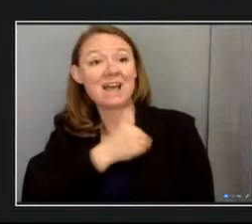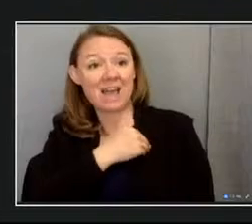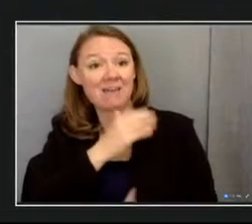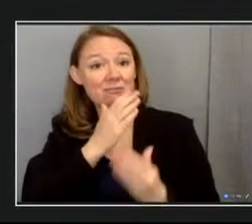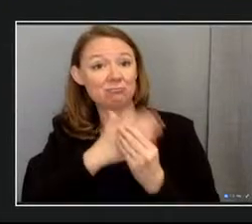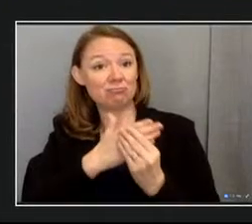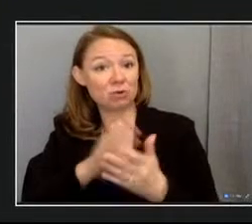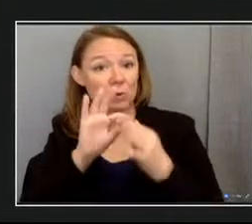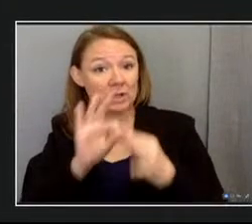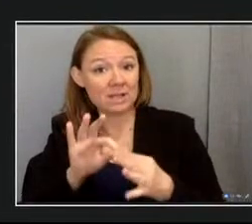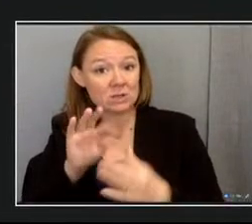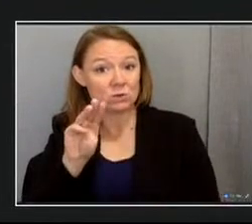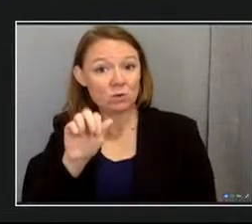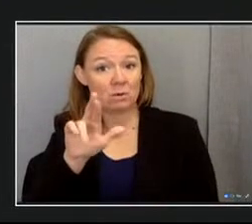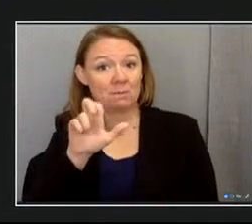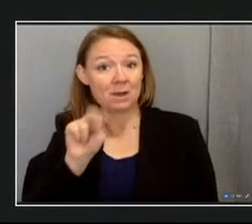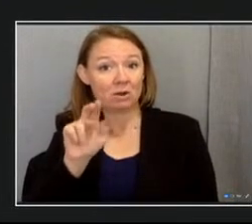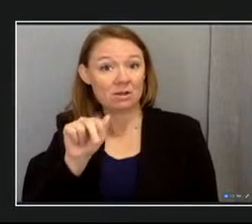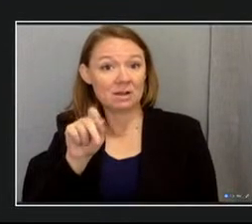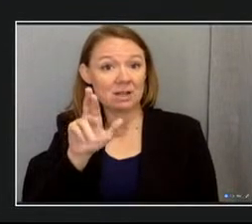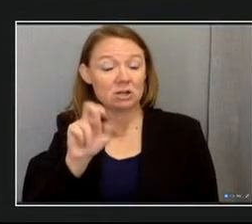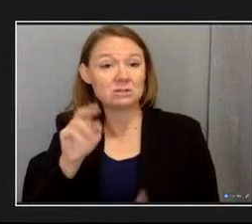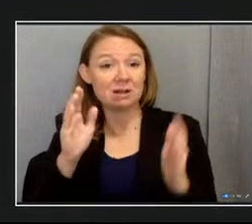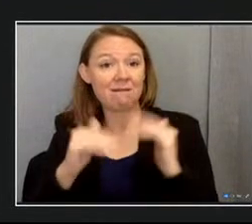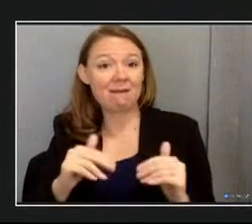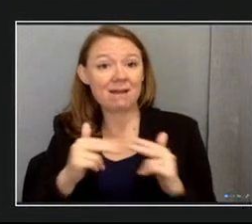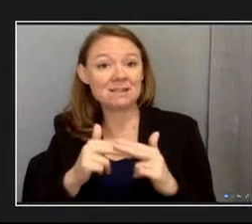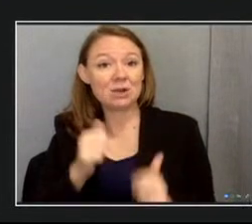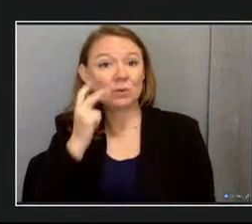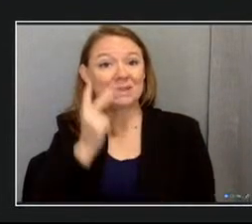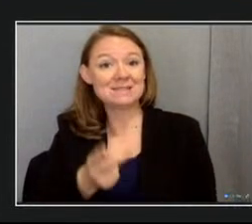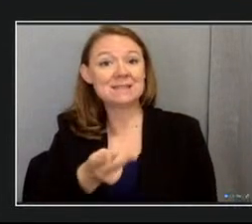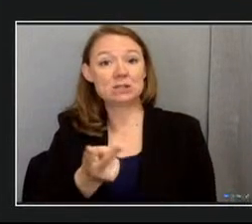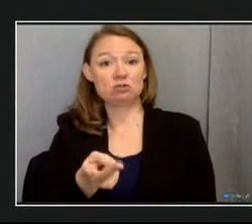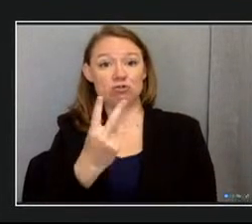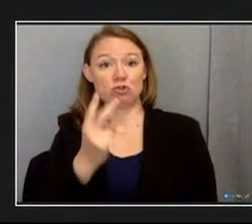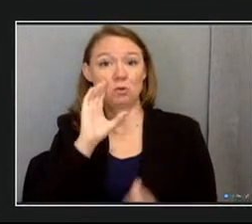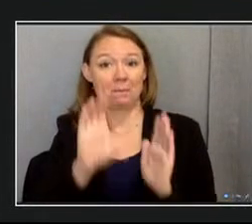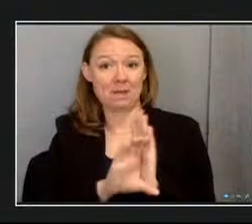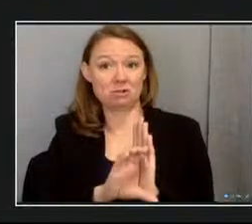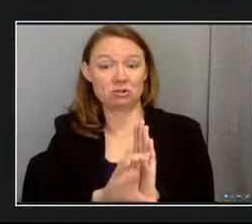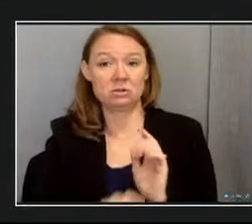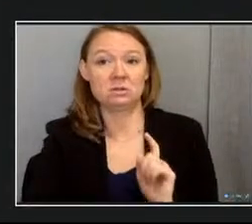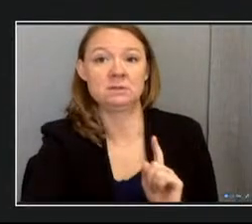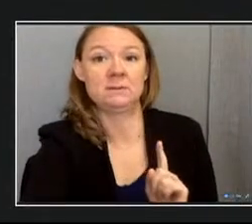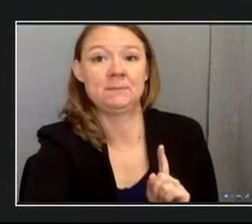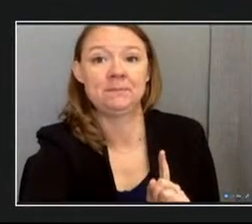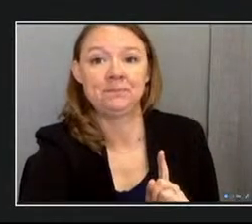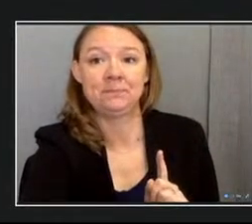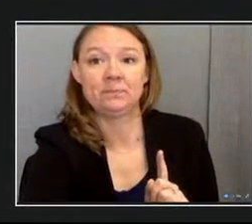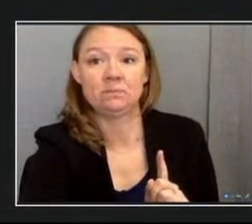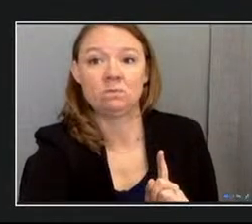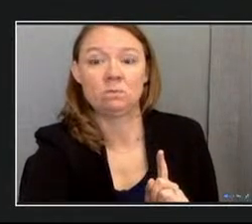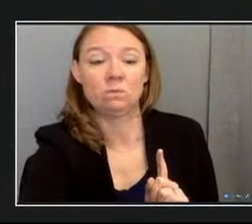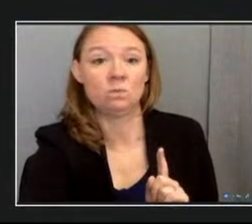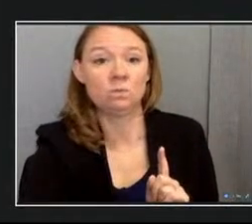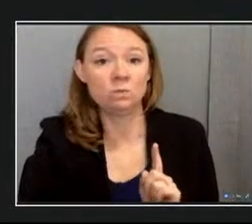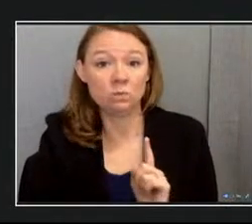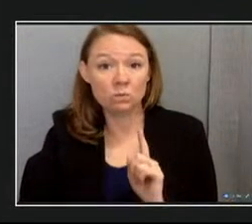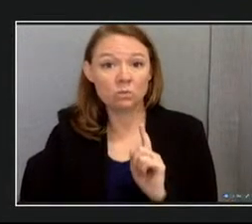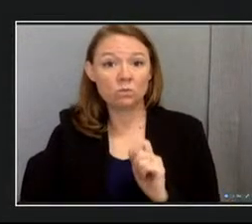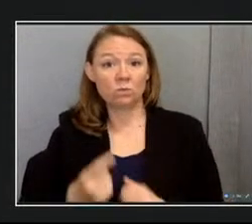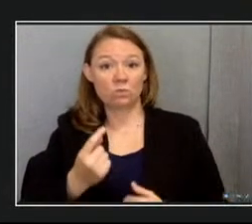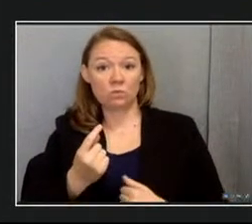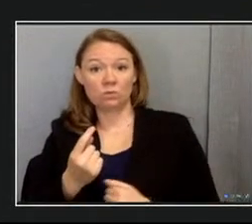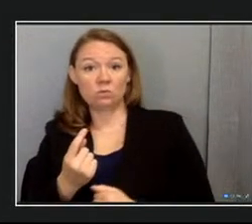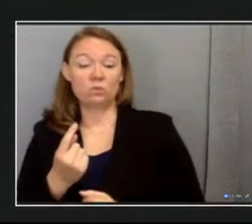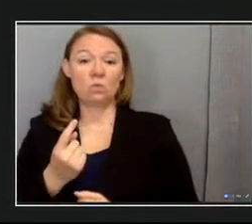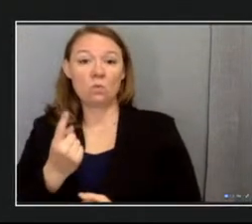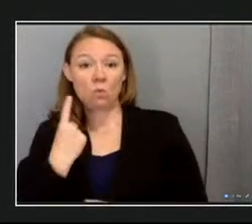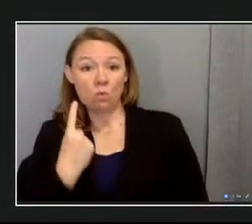next slide we see two of those photographs, one is the April 9th Easter Sunday concert and the other